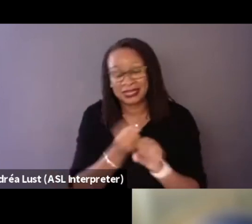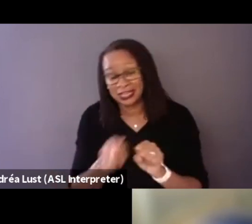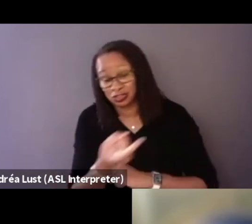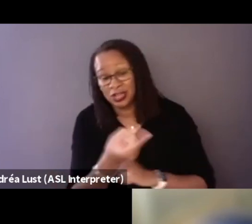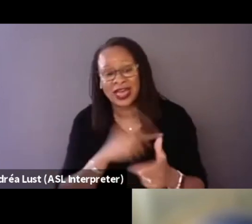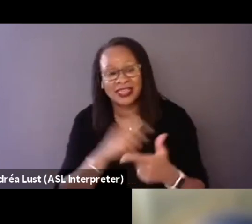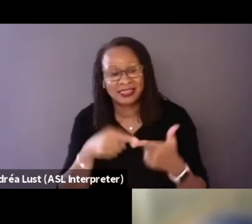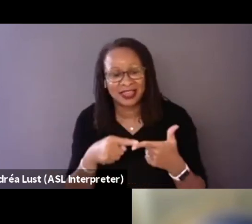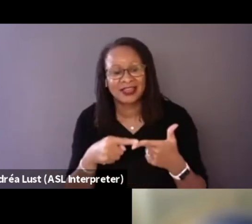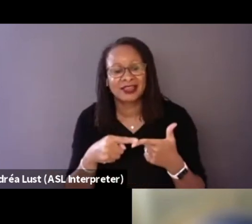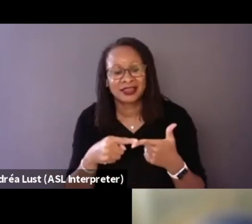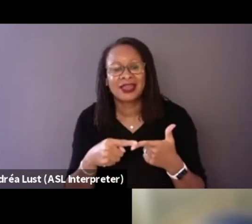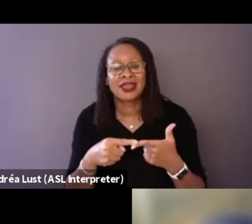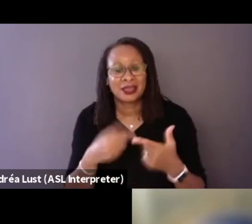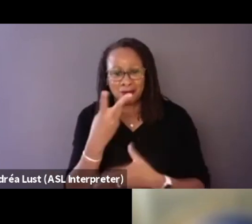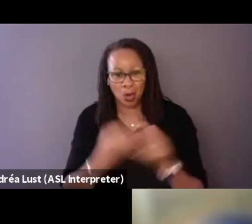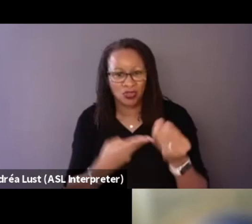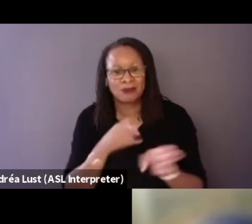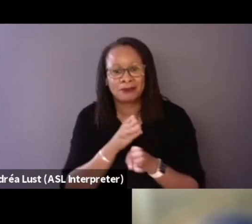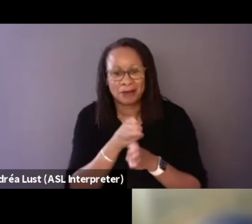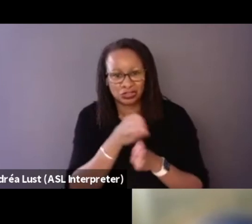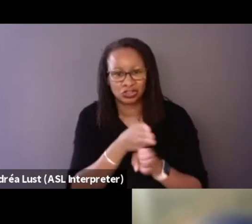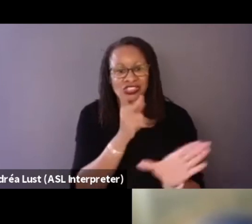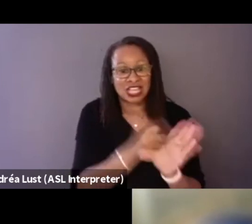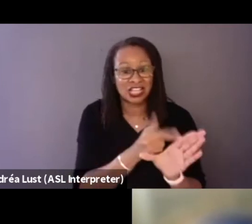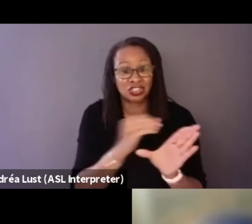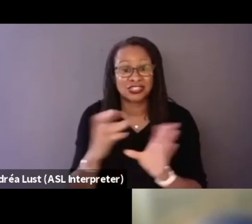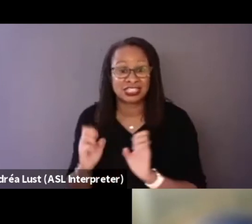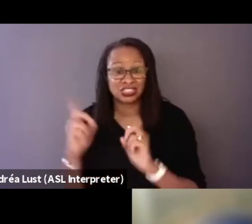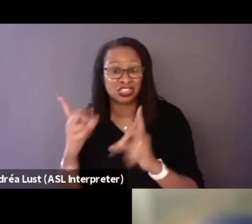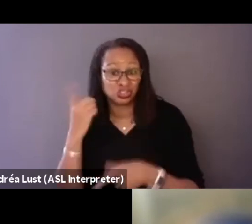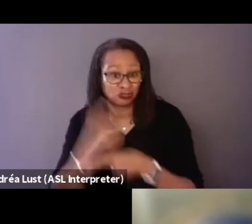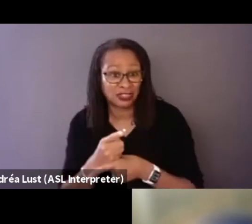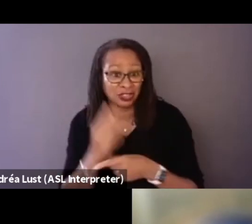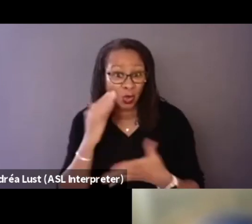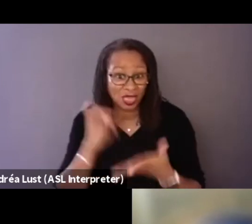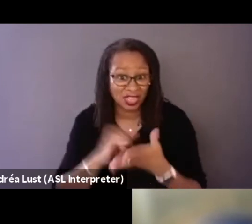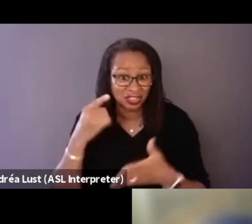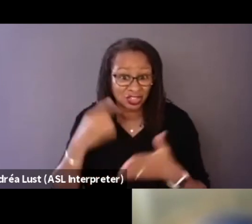in psychology and education. Jessica, you know what that's called, right? Leadership.